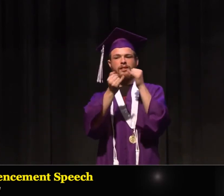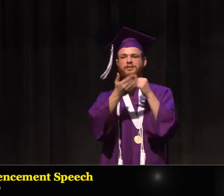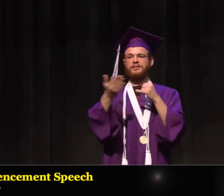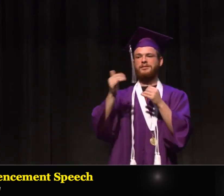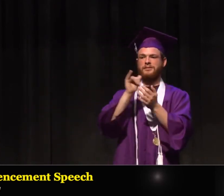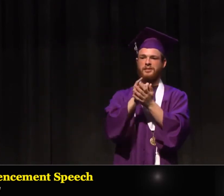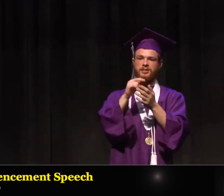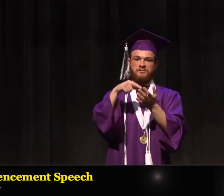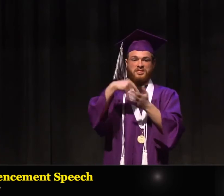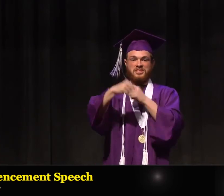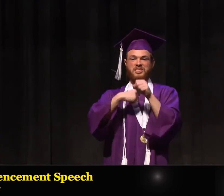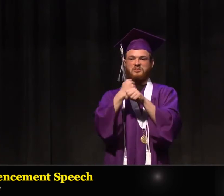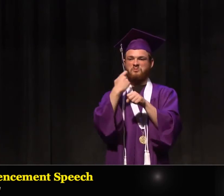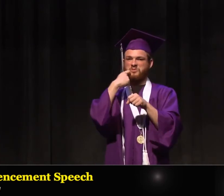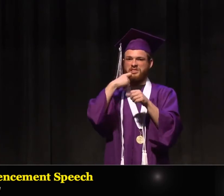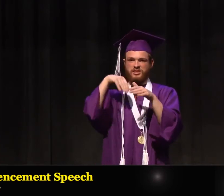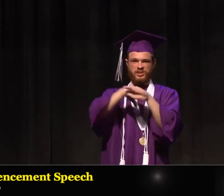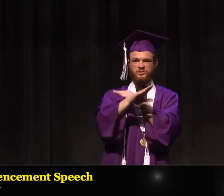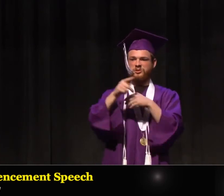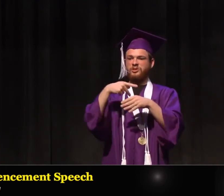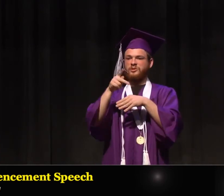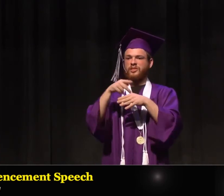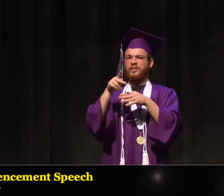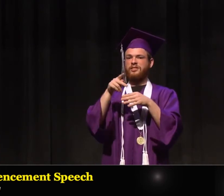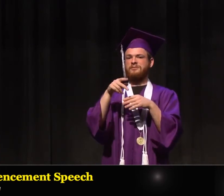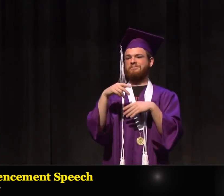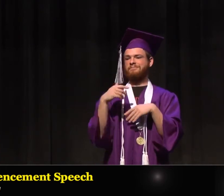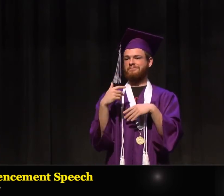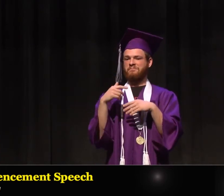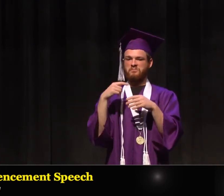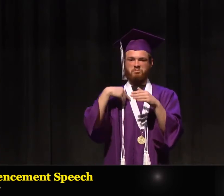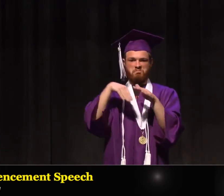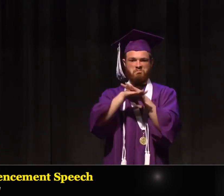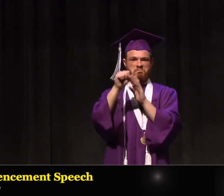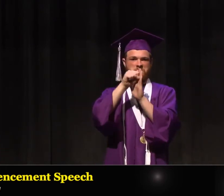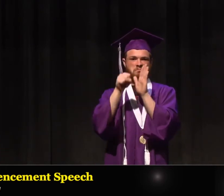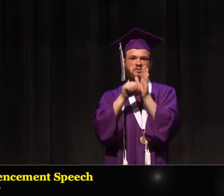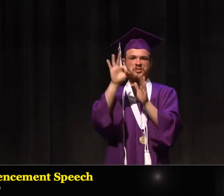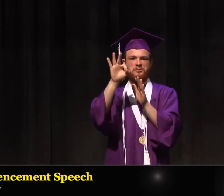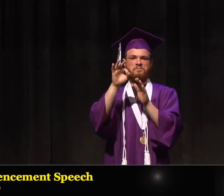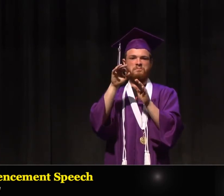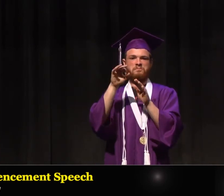Also, last thing that I want to talk about this year, going into track.